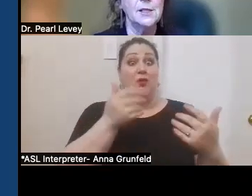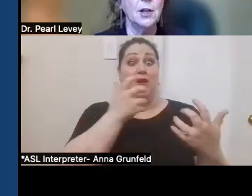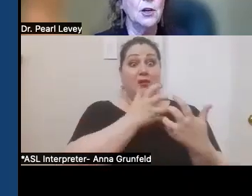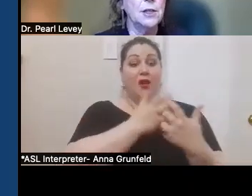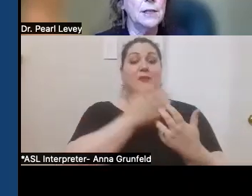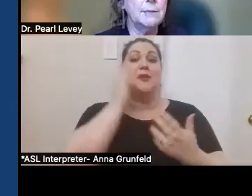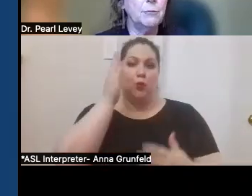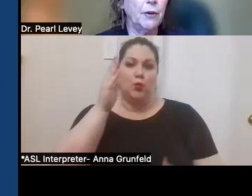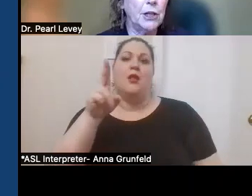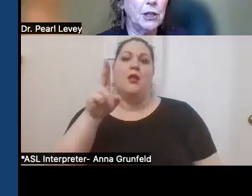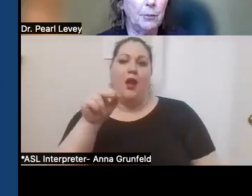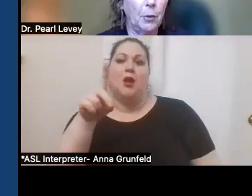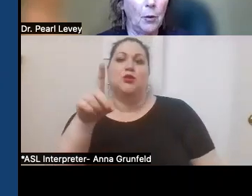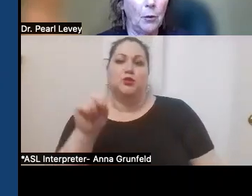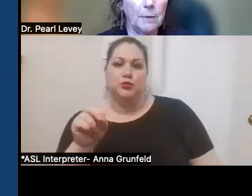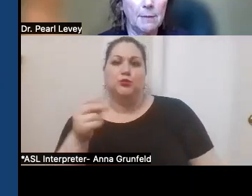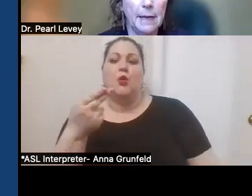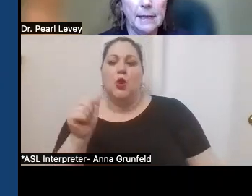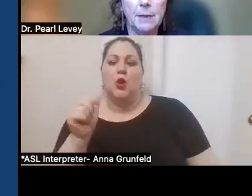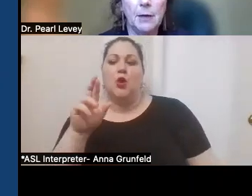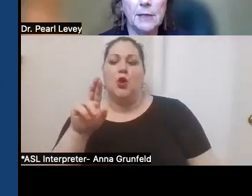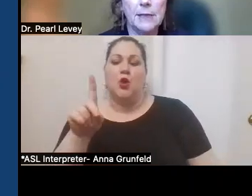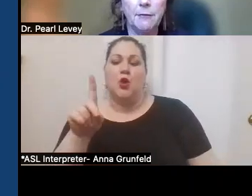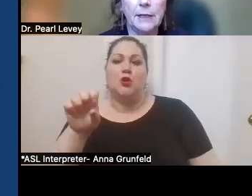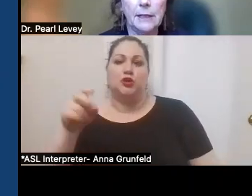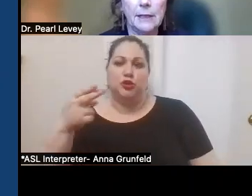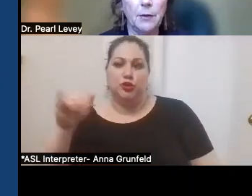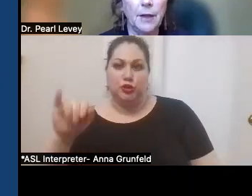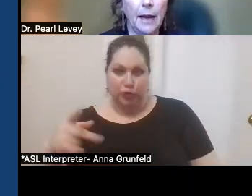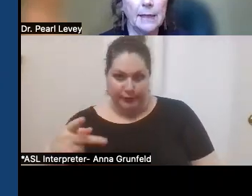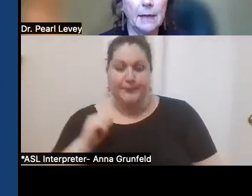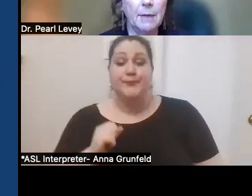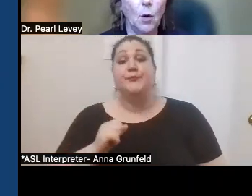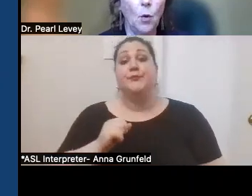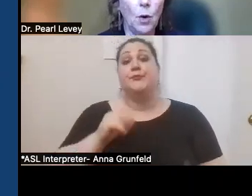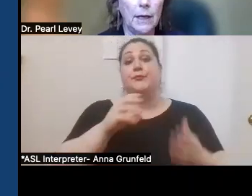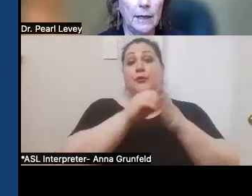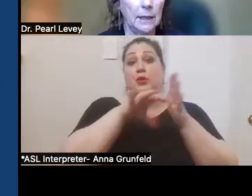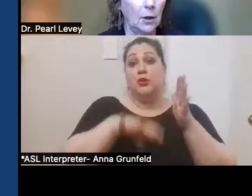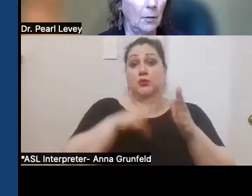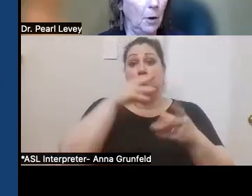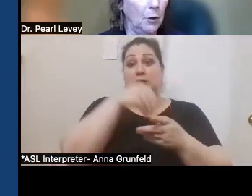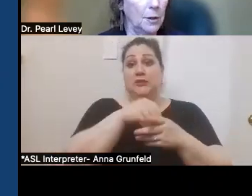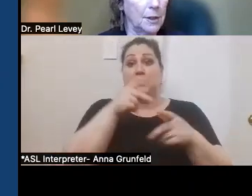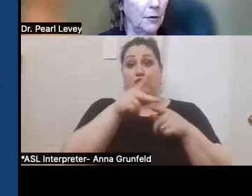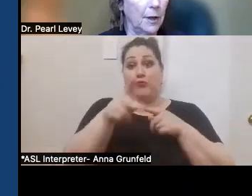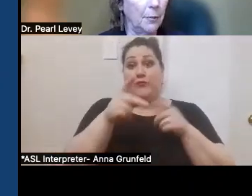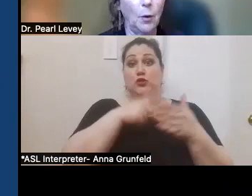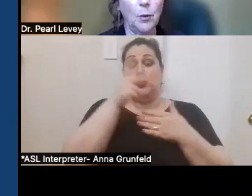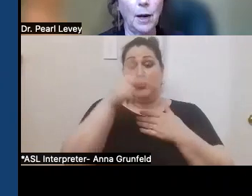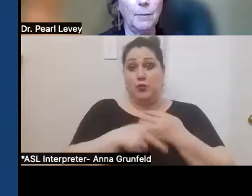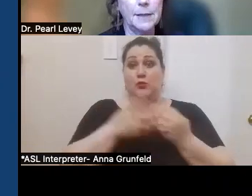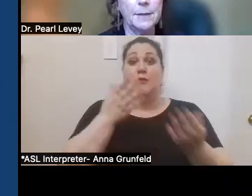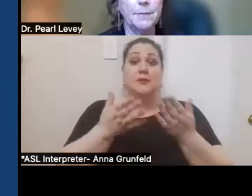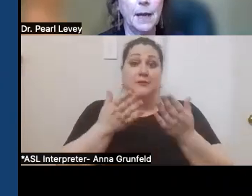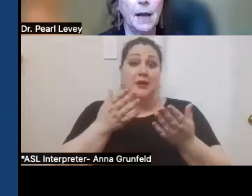So learners in professional programs may experience difficulty with the academic or clinical components of their programs.